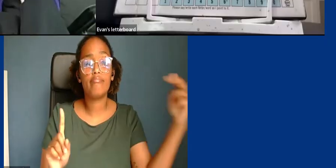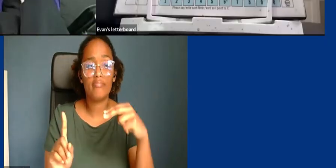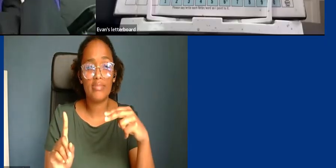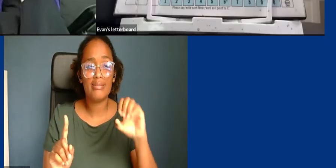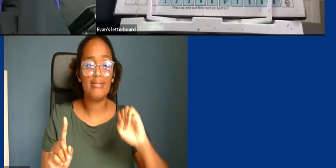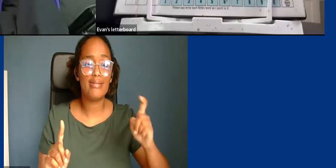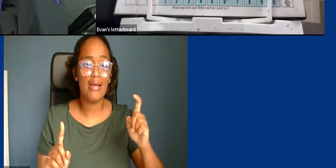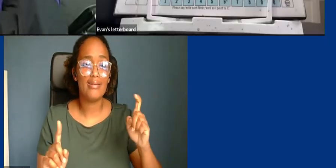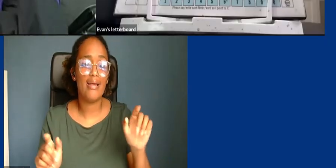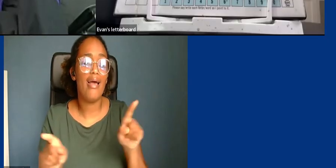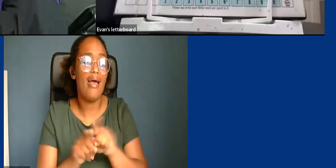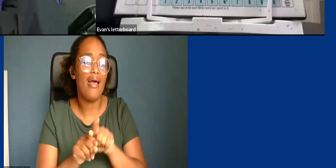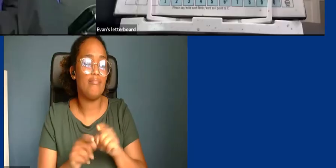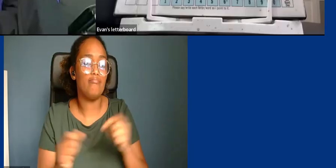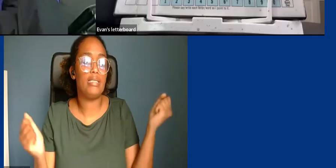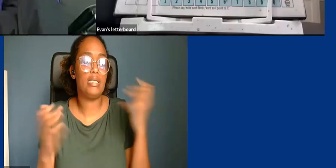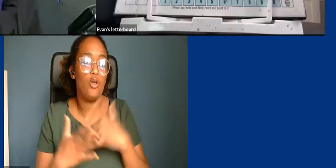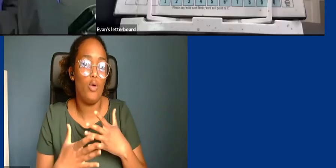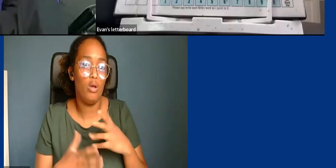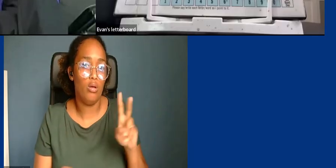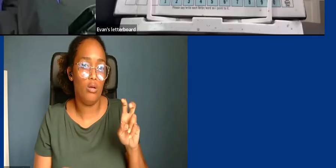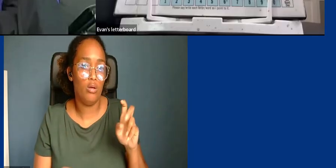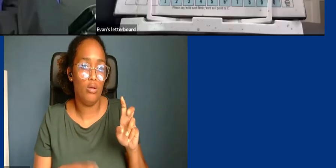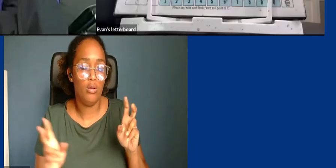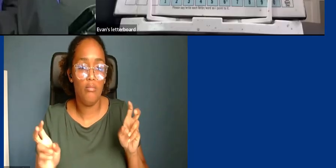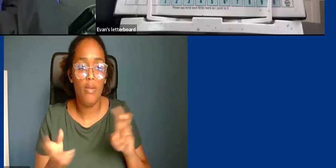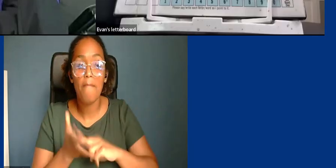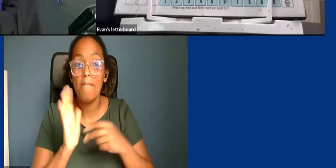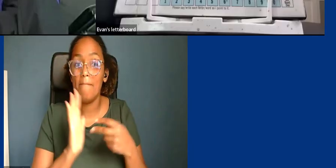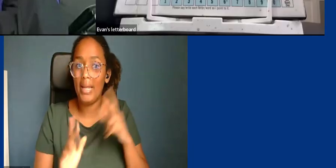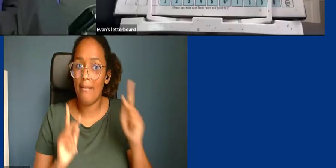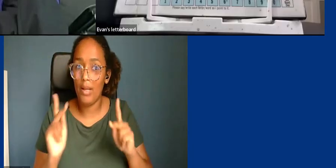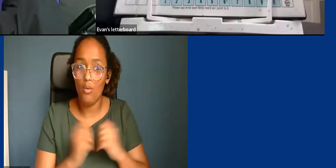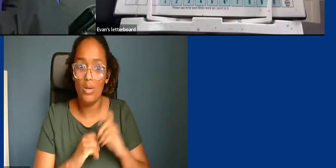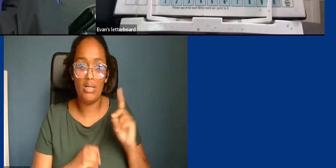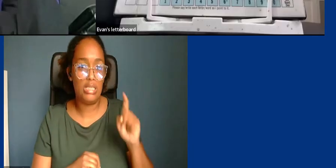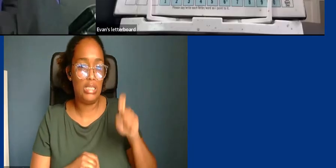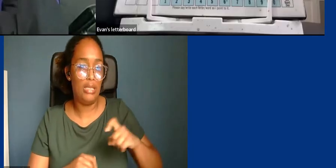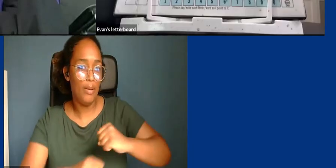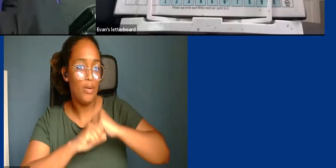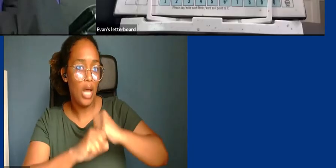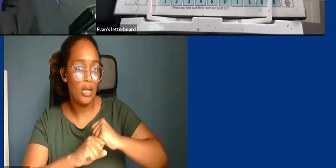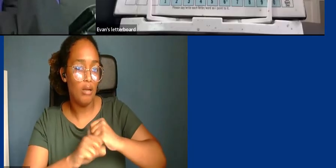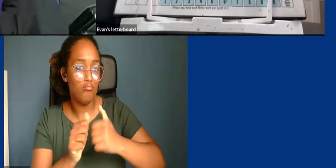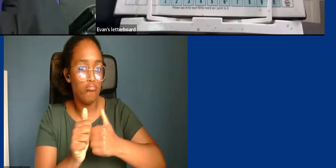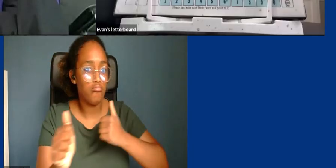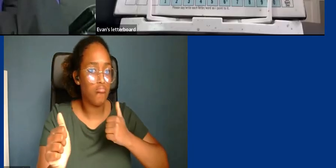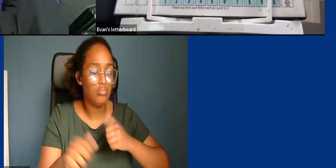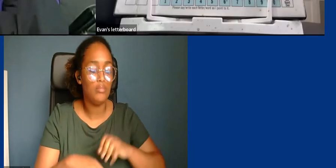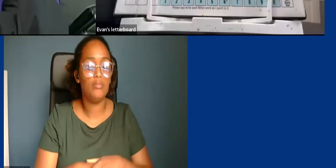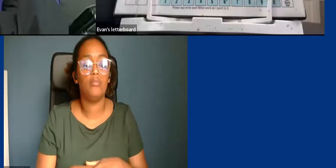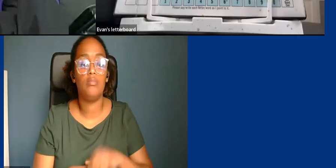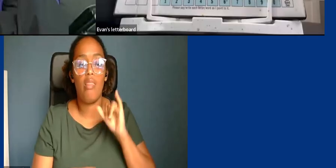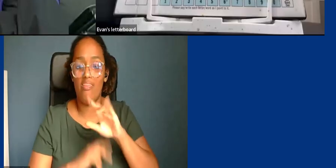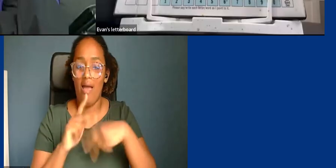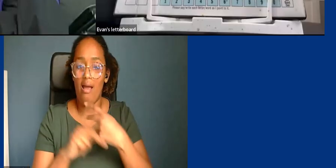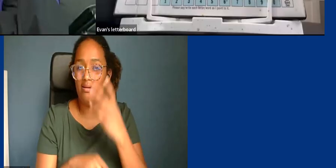and one to protect people with disabilities from having these experiences not only made me feel alienated